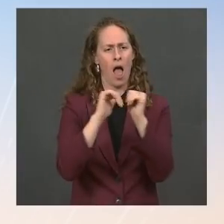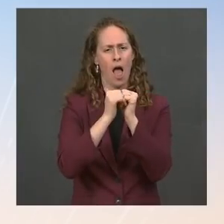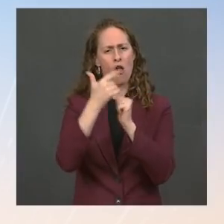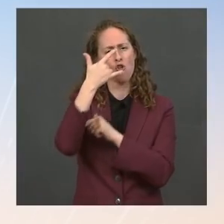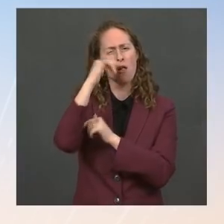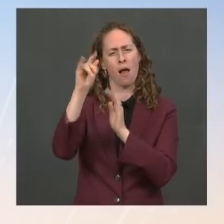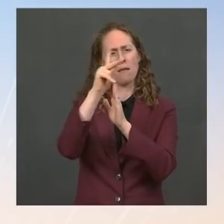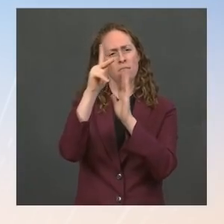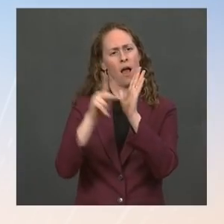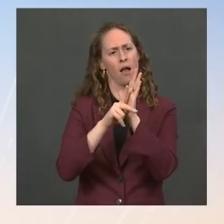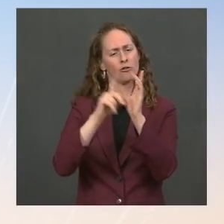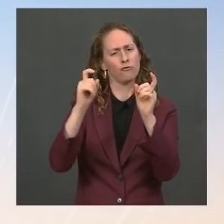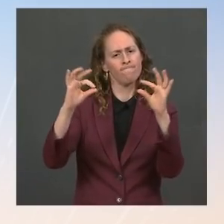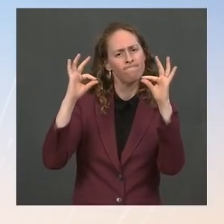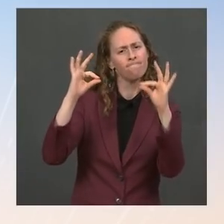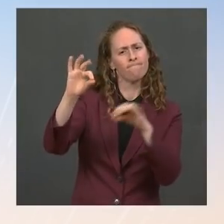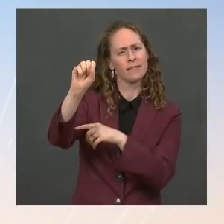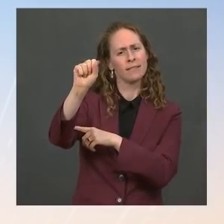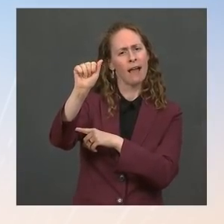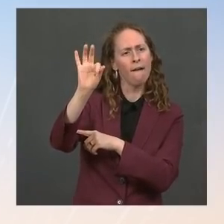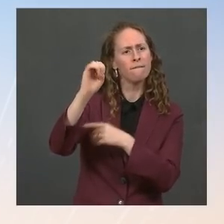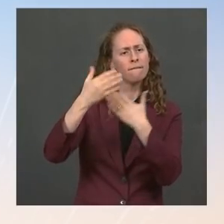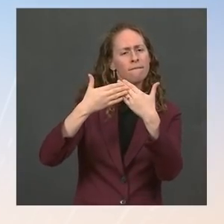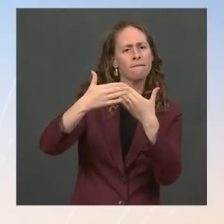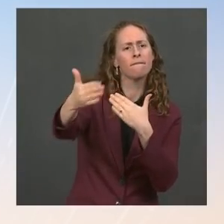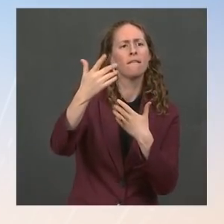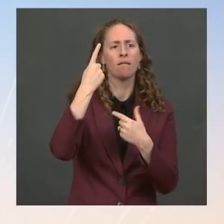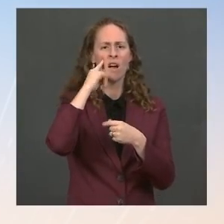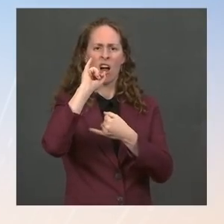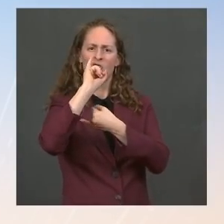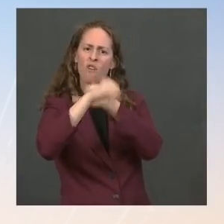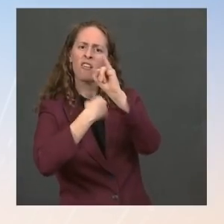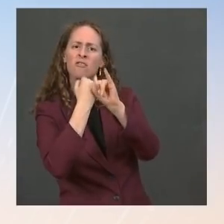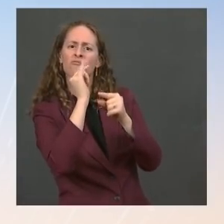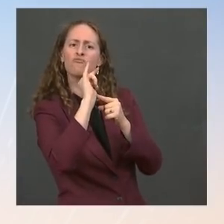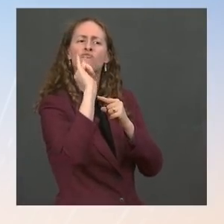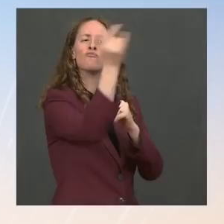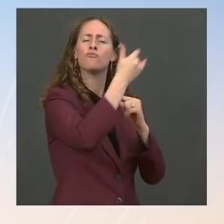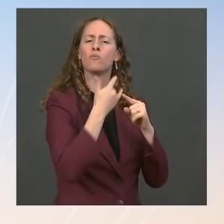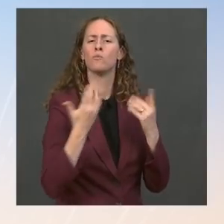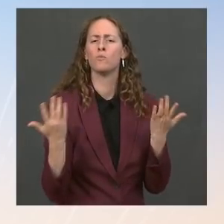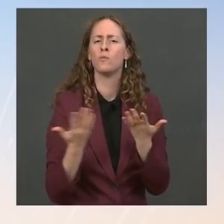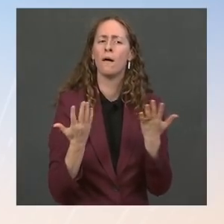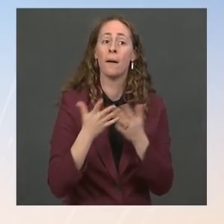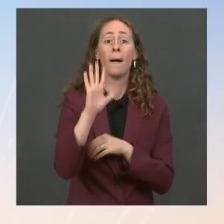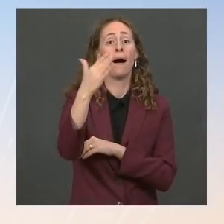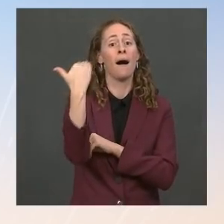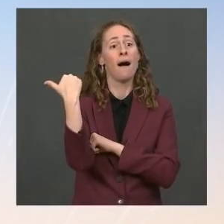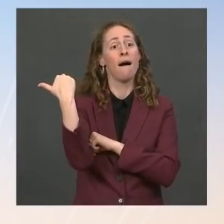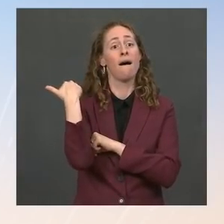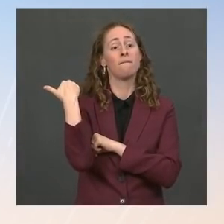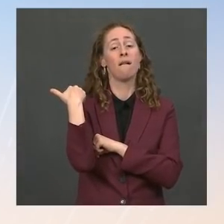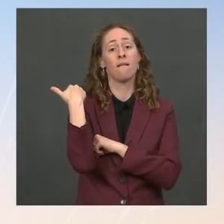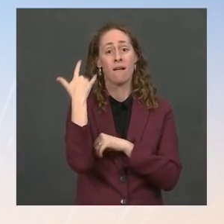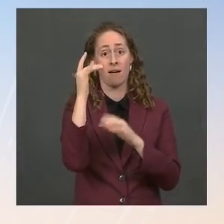to resume broader international travel. And the older rules were not equitable, in our view, and they were a bit confusing.